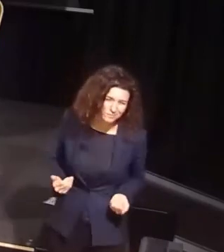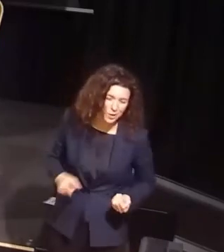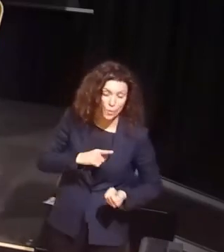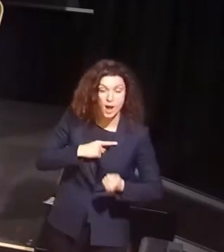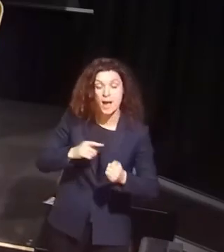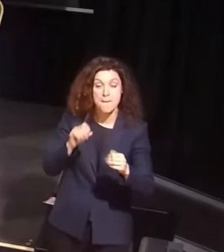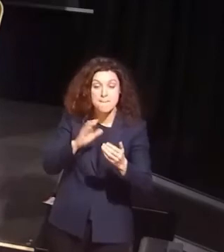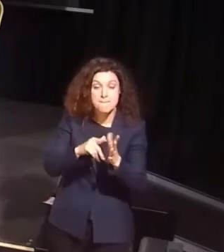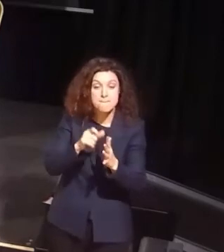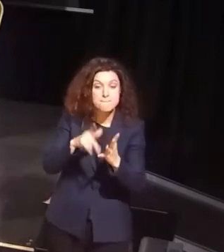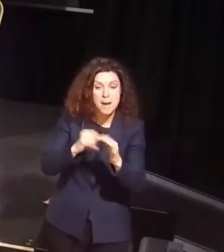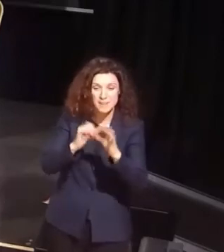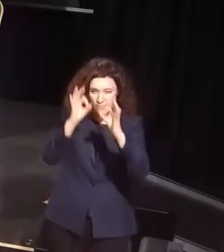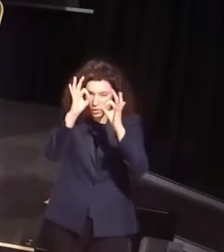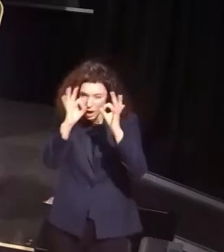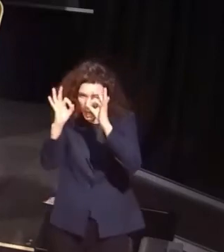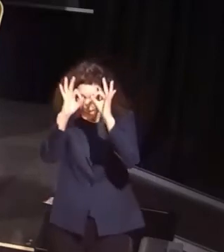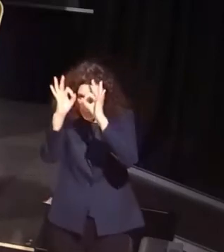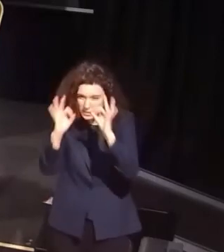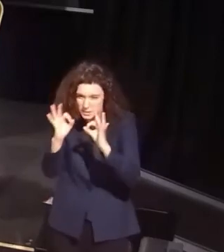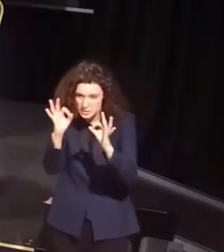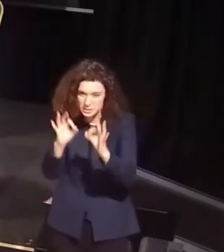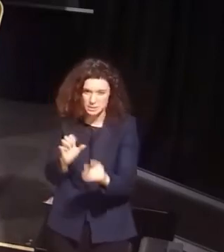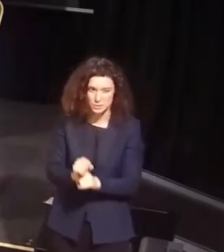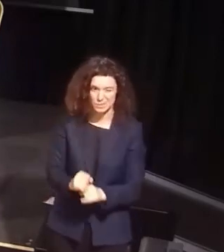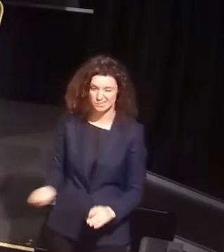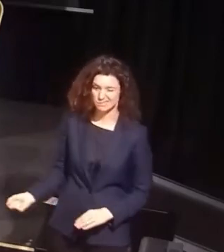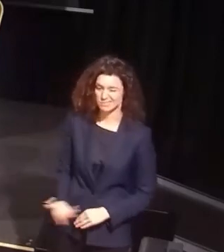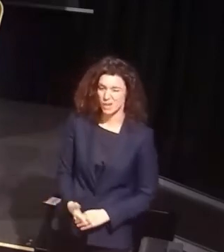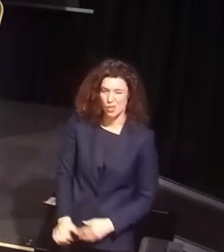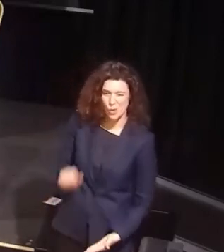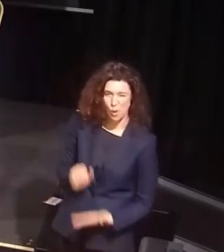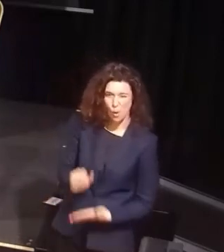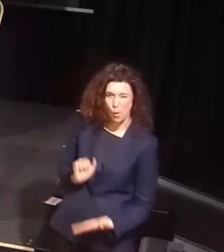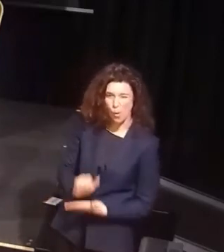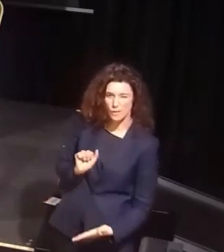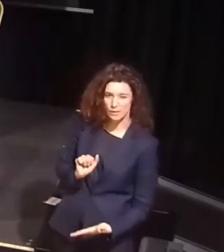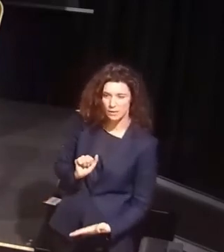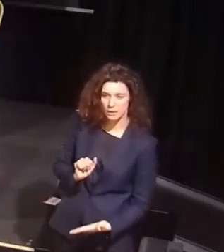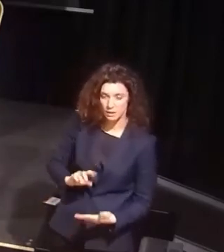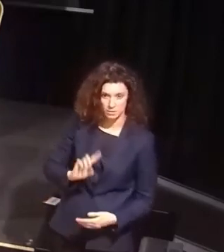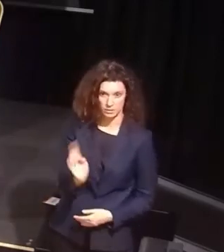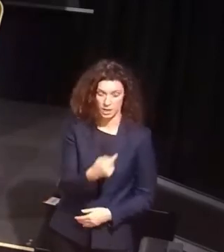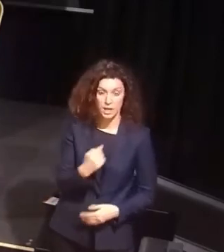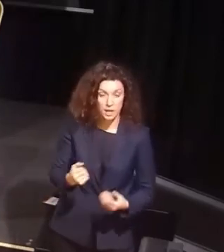I always try and sneak in the horn because the horn is the most important button in any racing game.